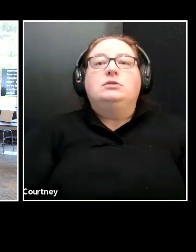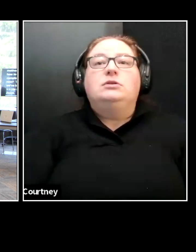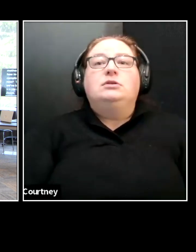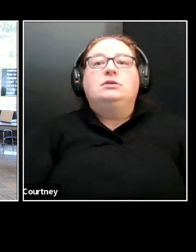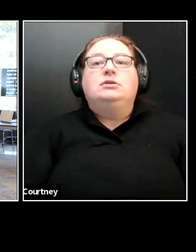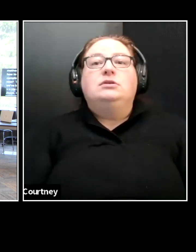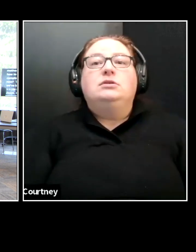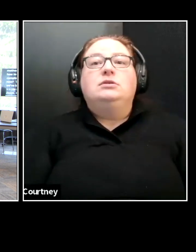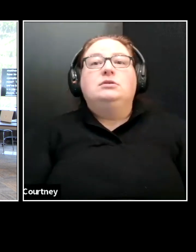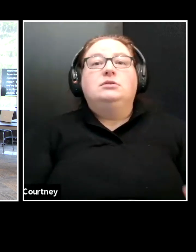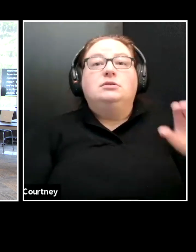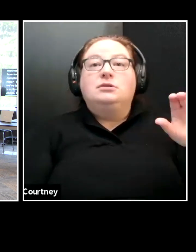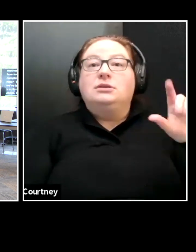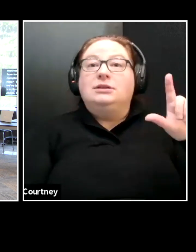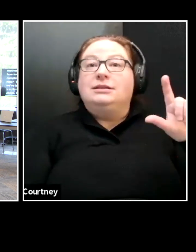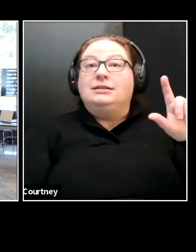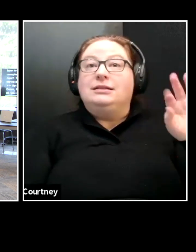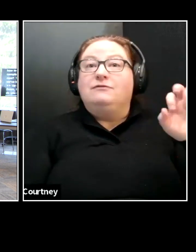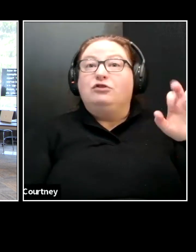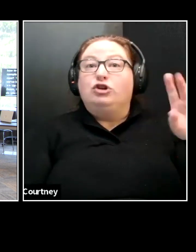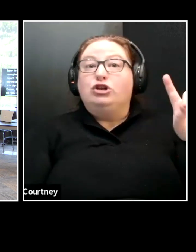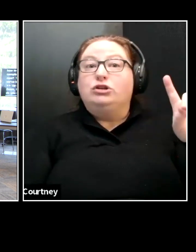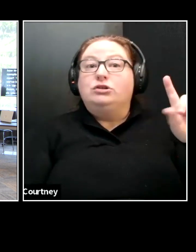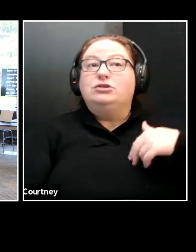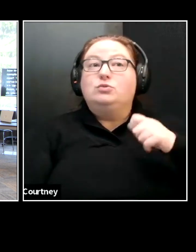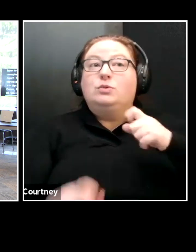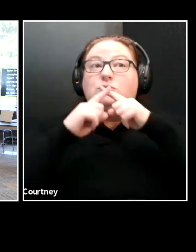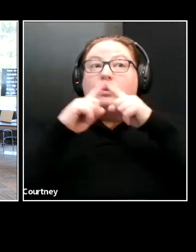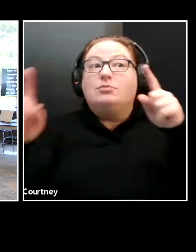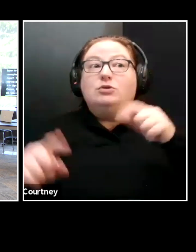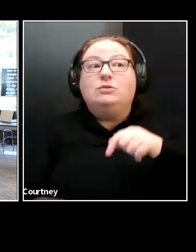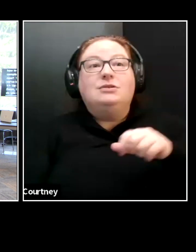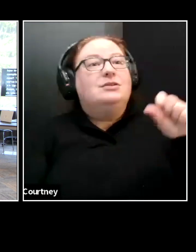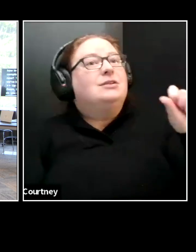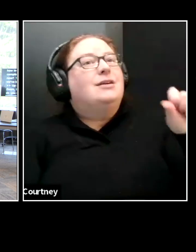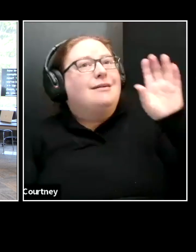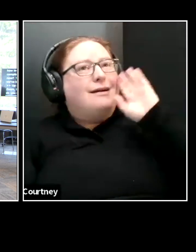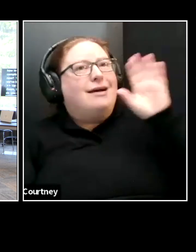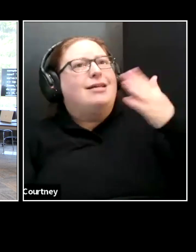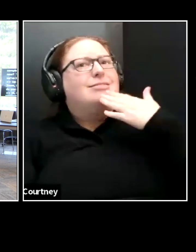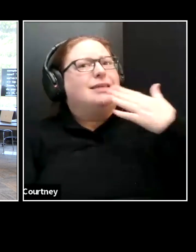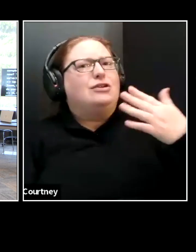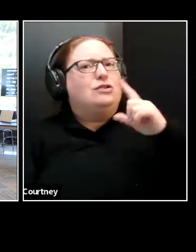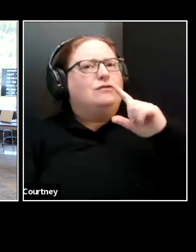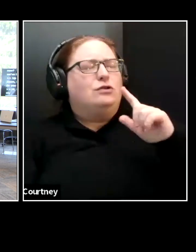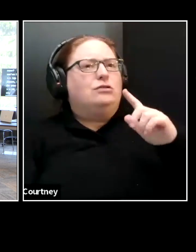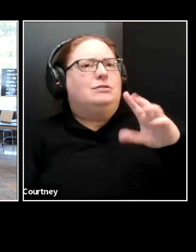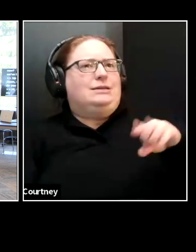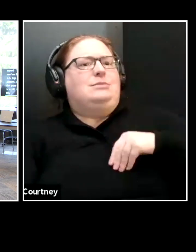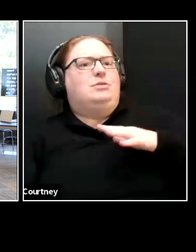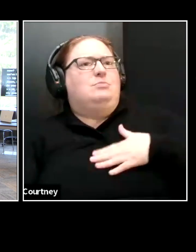do you want to unmute? Um, hi. Thank you for taking my question. Um, have you considered